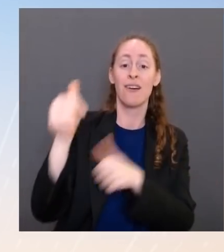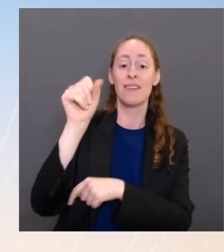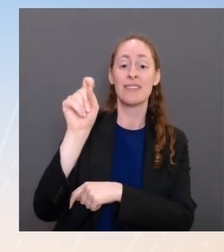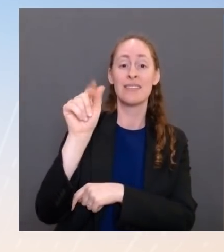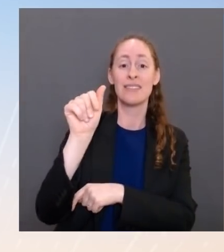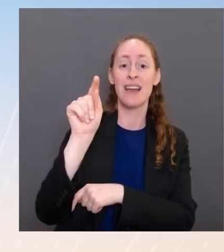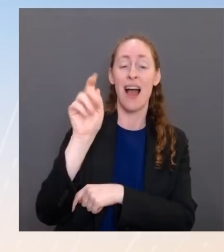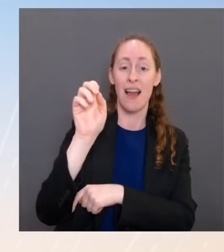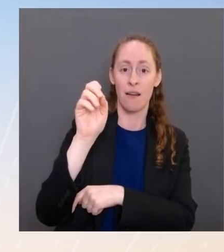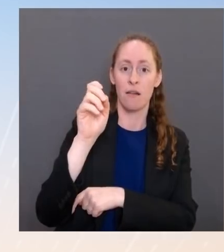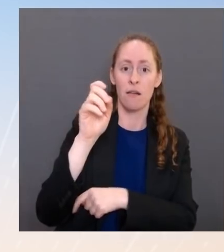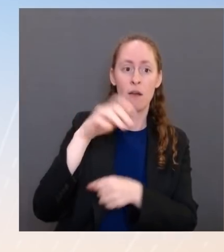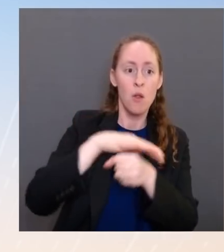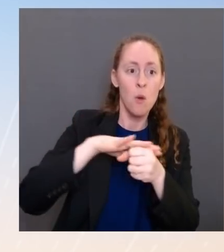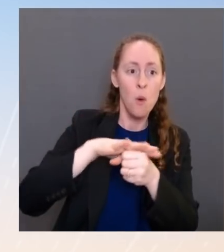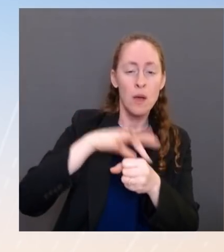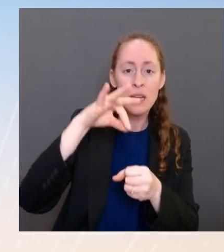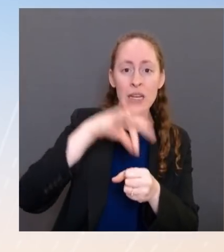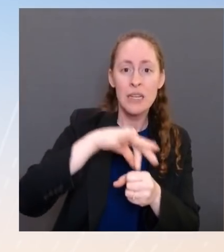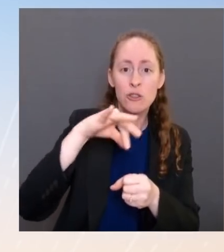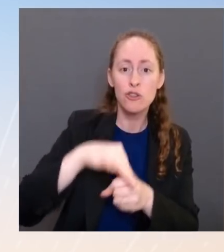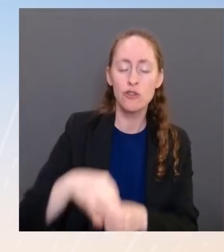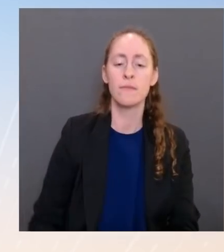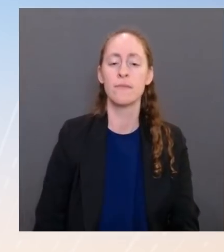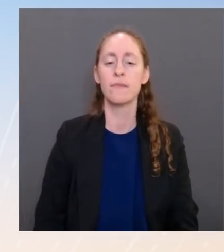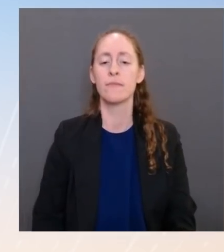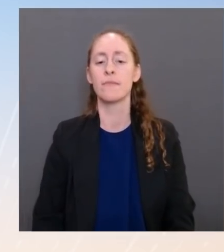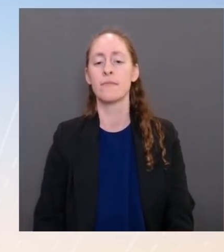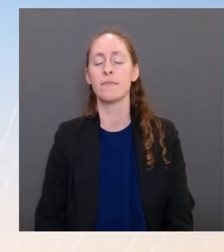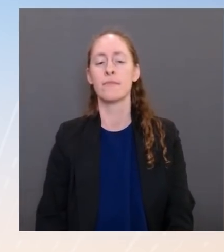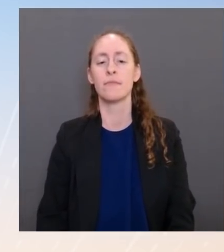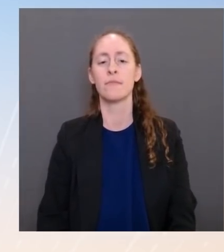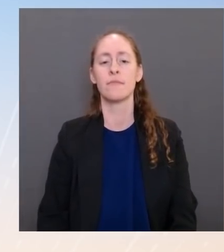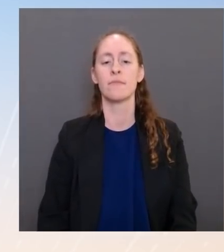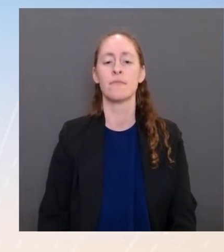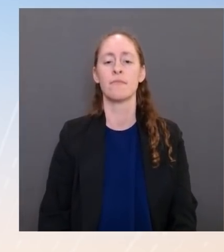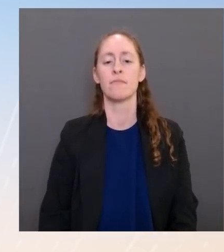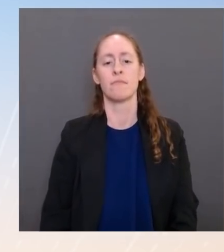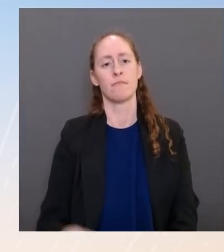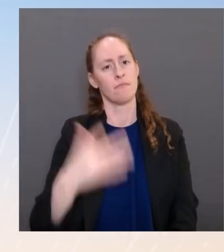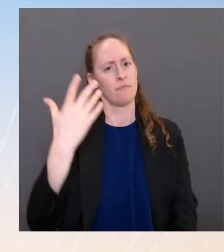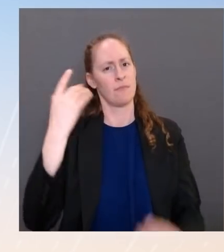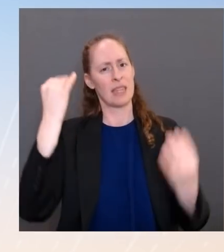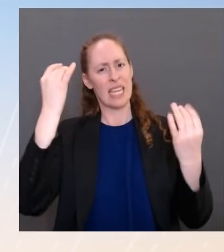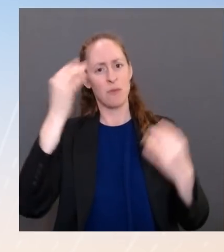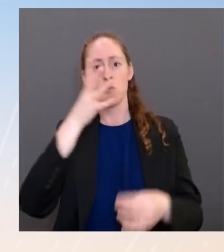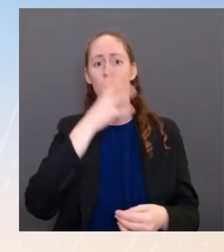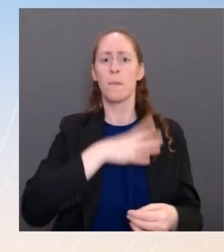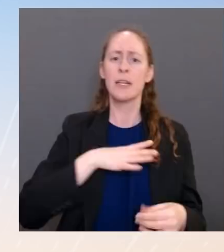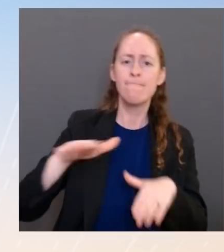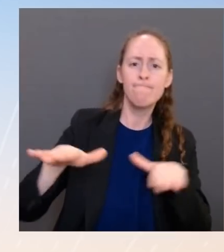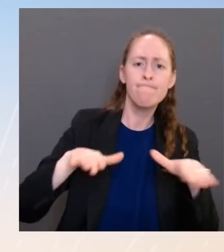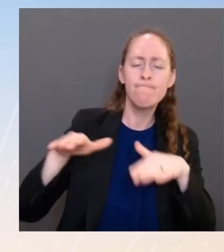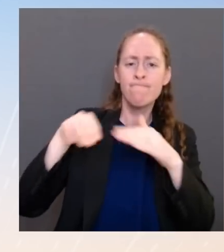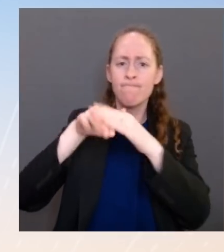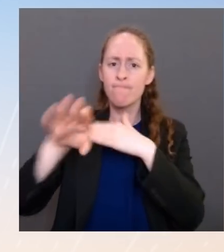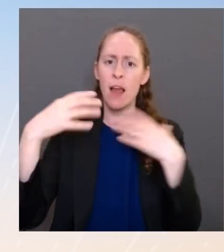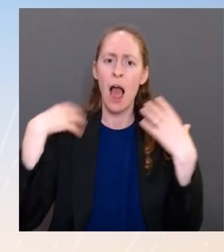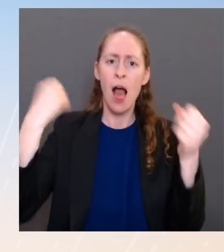which, by the way, has been legal for 50 years. And there has been no outcry about that. There has been outcry about -- about protests that have been